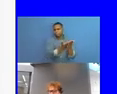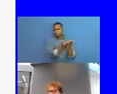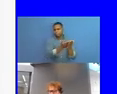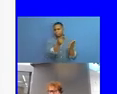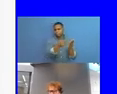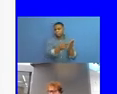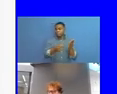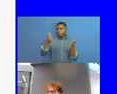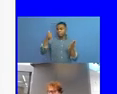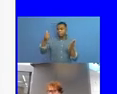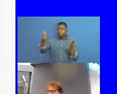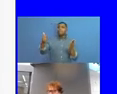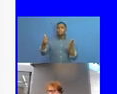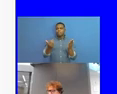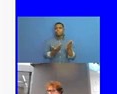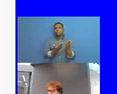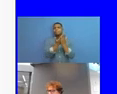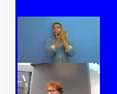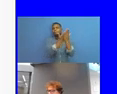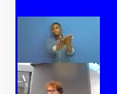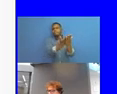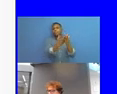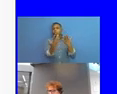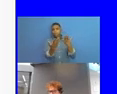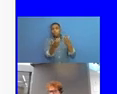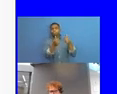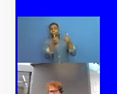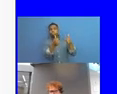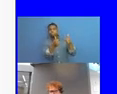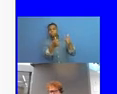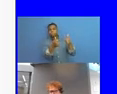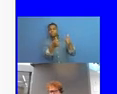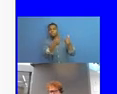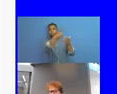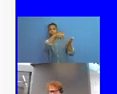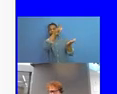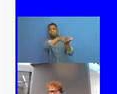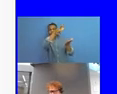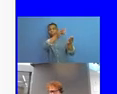This, in a nutshell, is the Perform Europe toolkit. It indeed, it's really a conversation starter